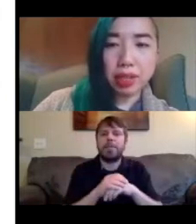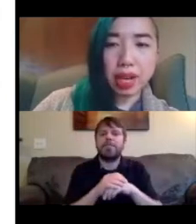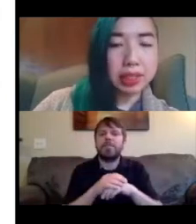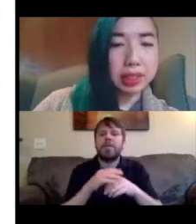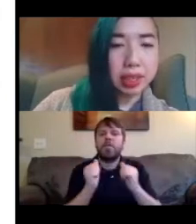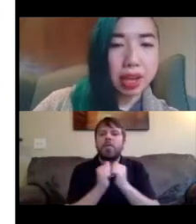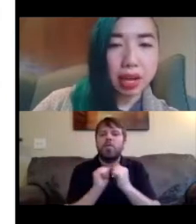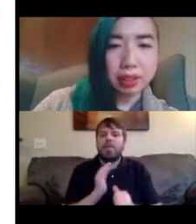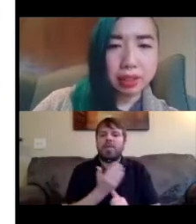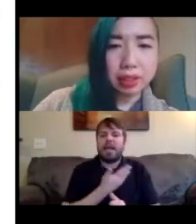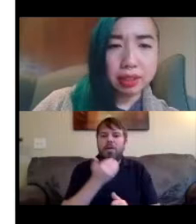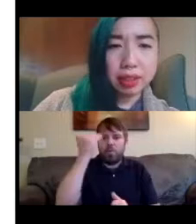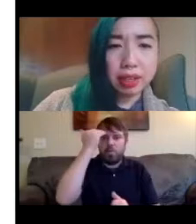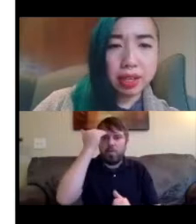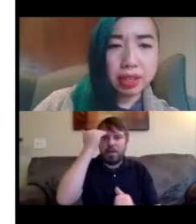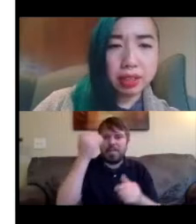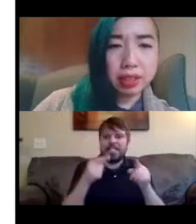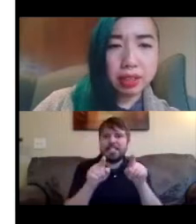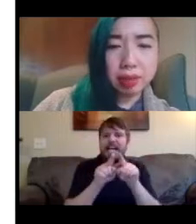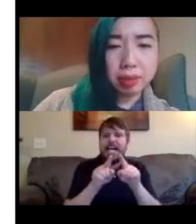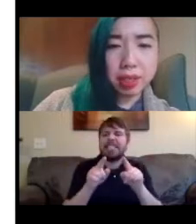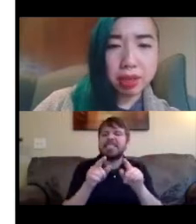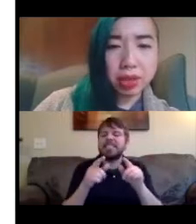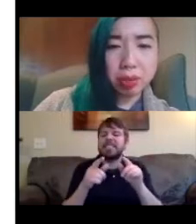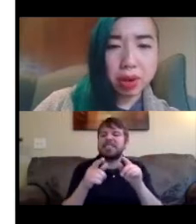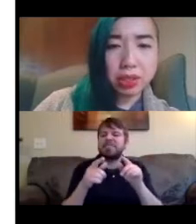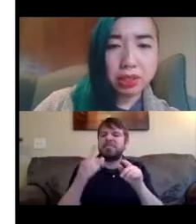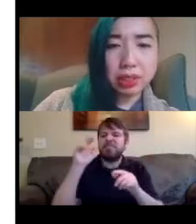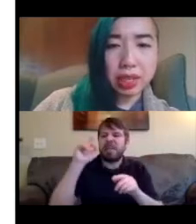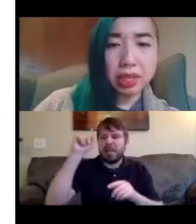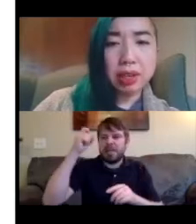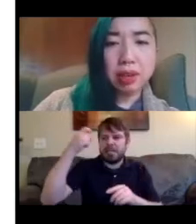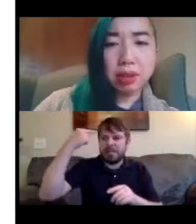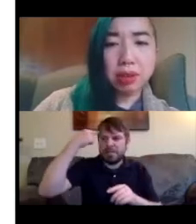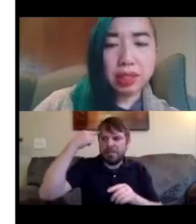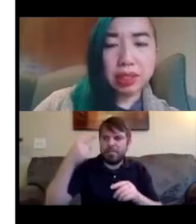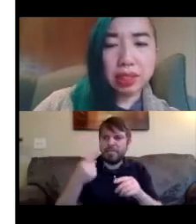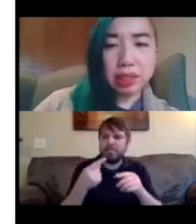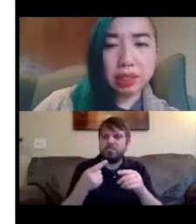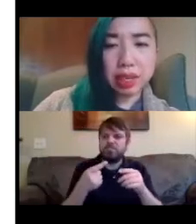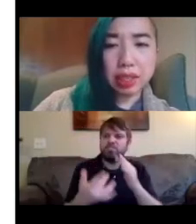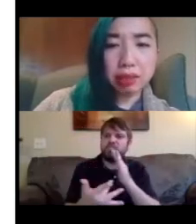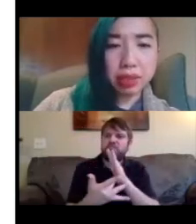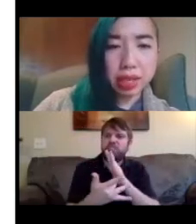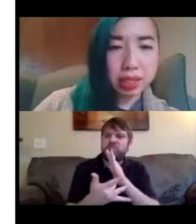as a state tactic. And, it seems, many erasure projects today hold these things as unrelated.